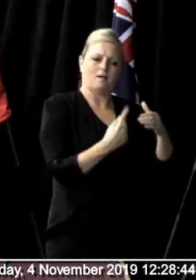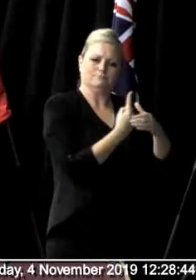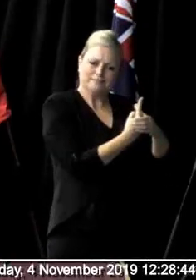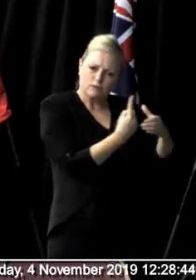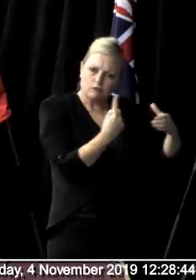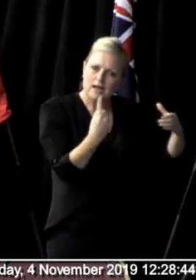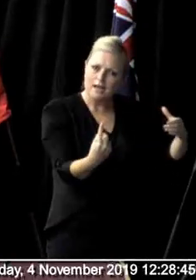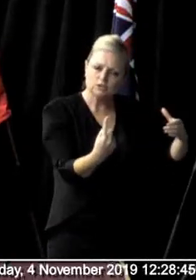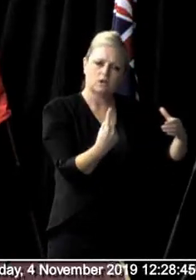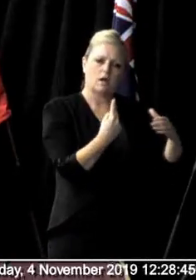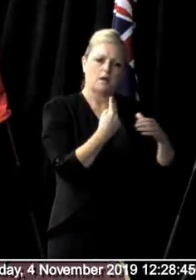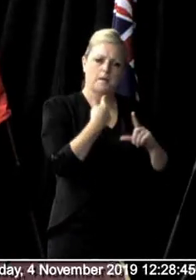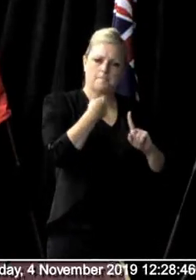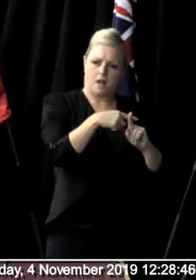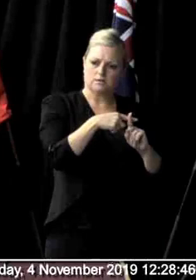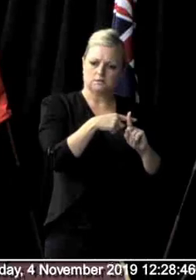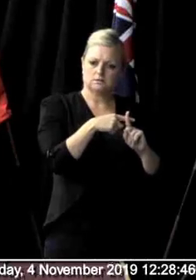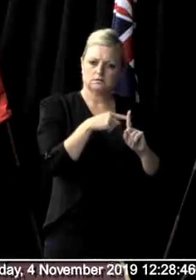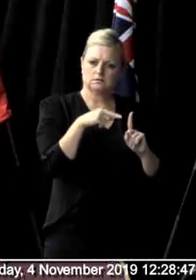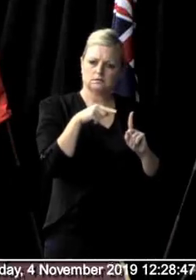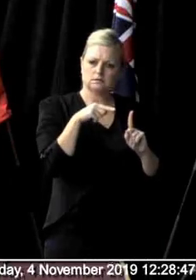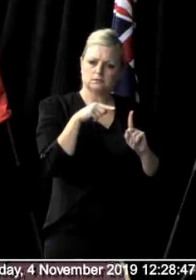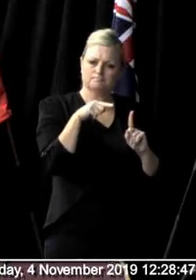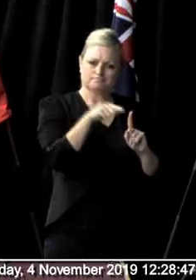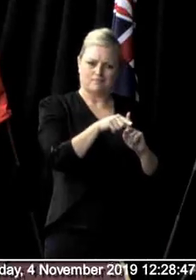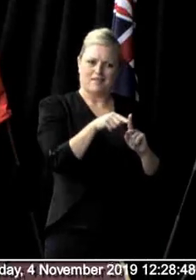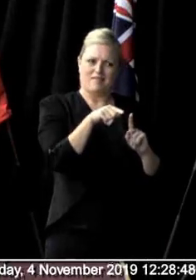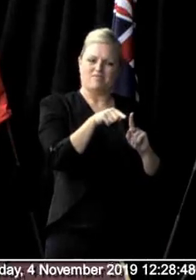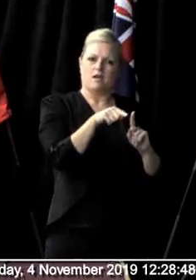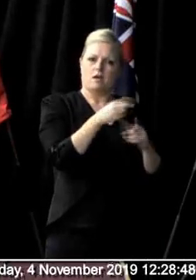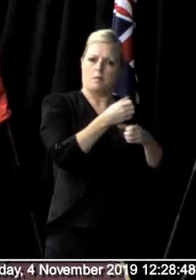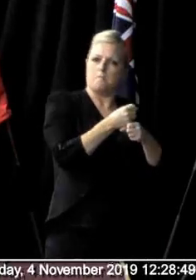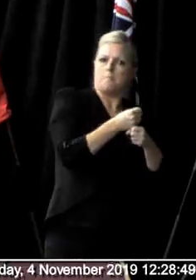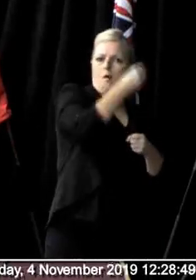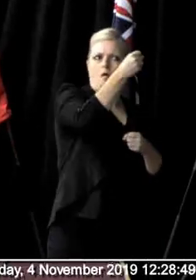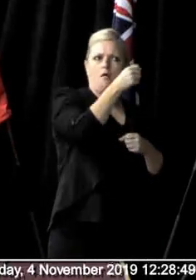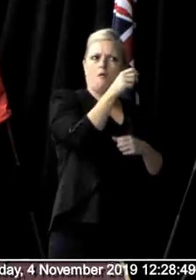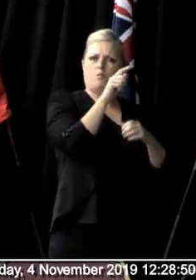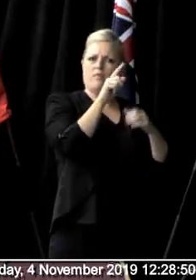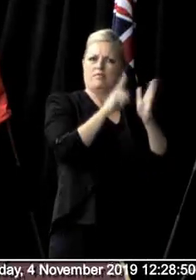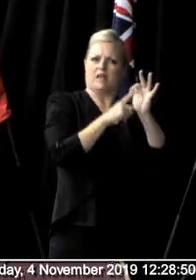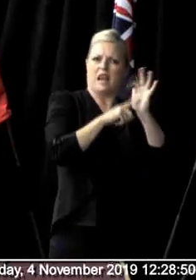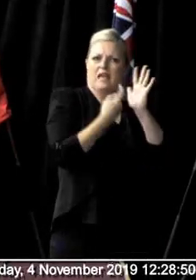also that this placement of this letter which children might connect L for loser,